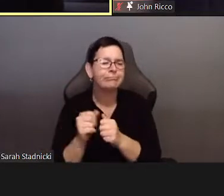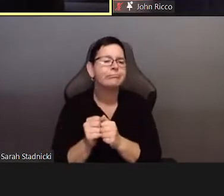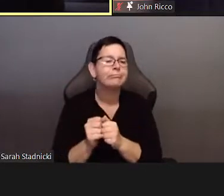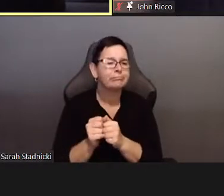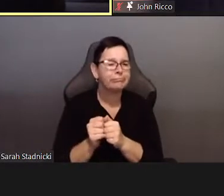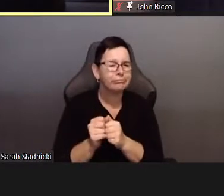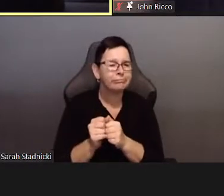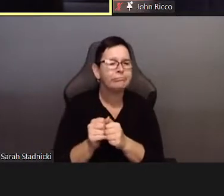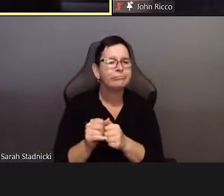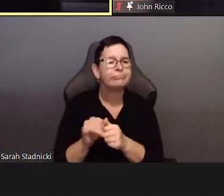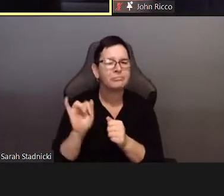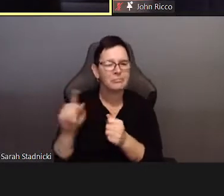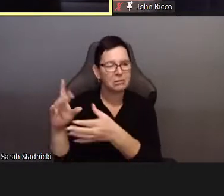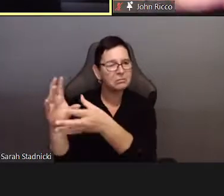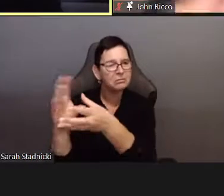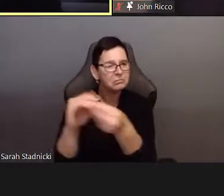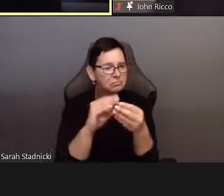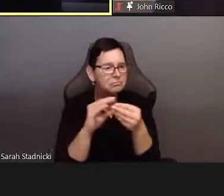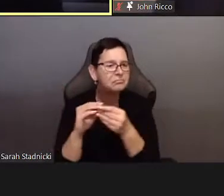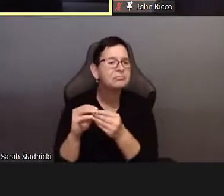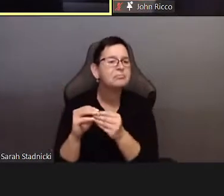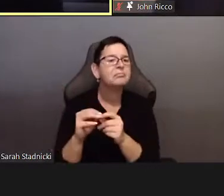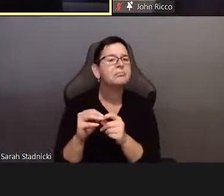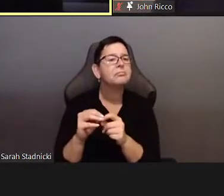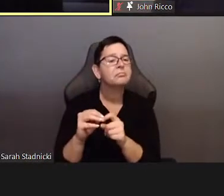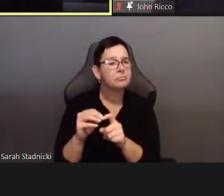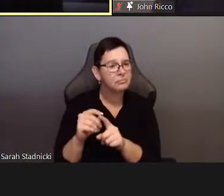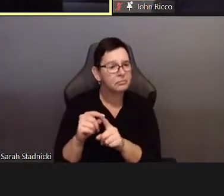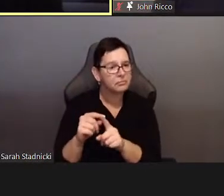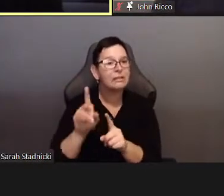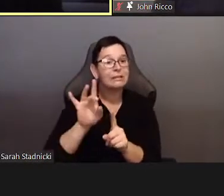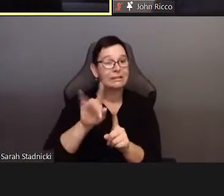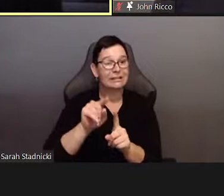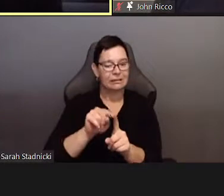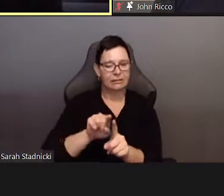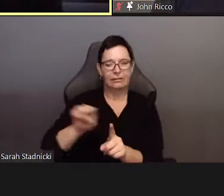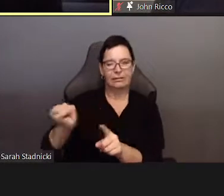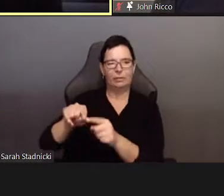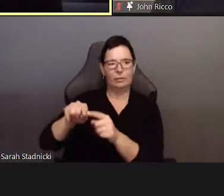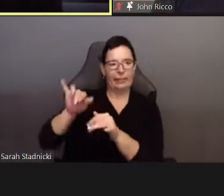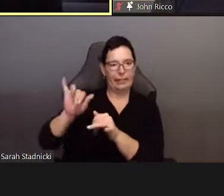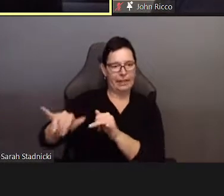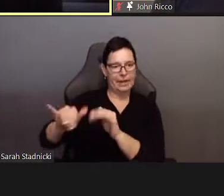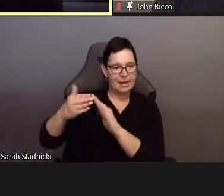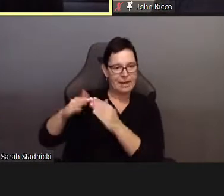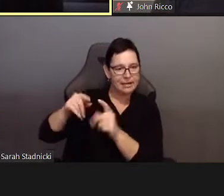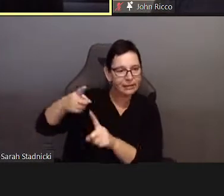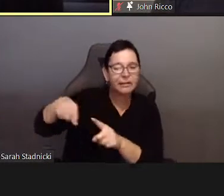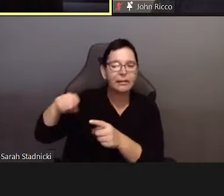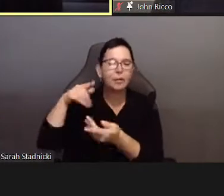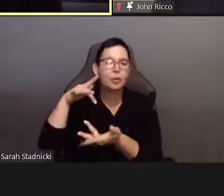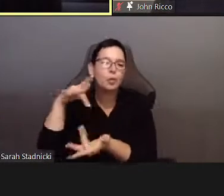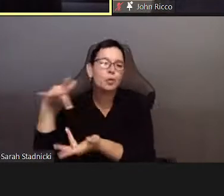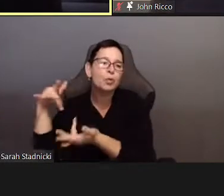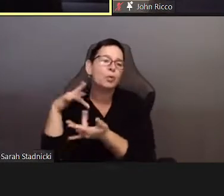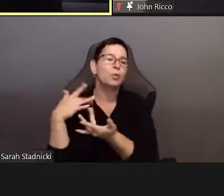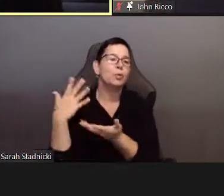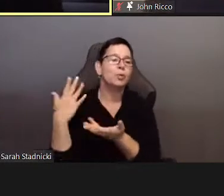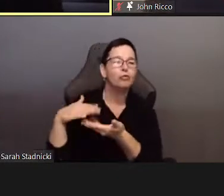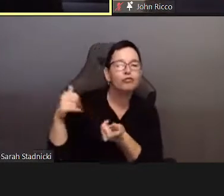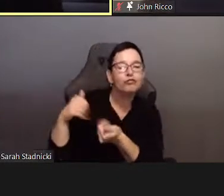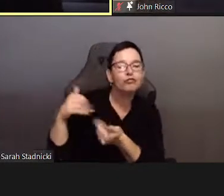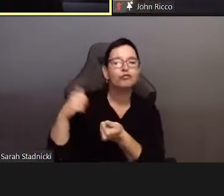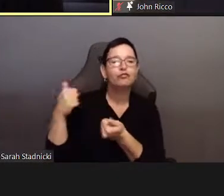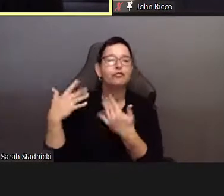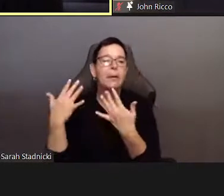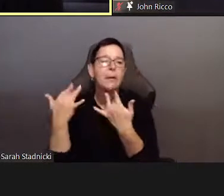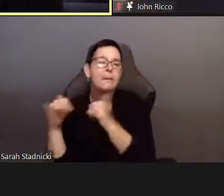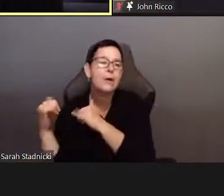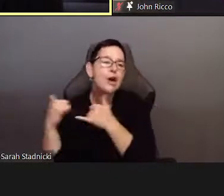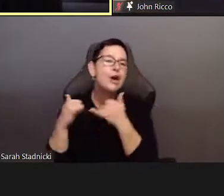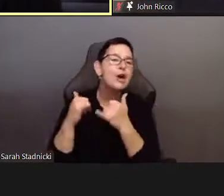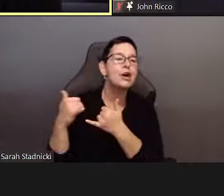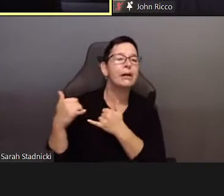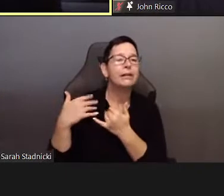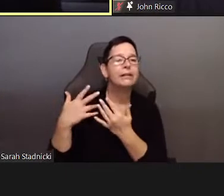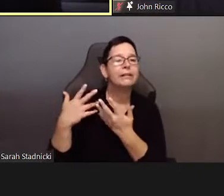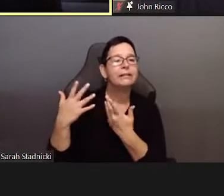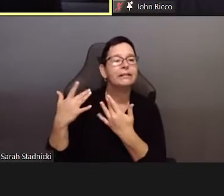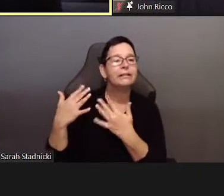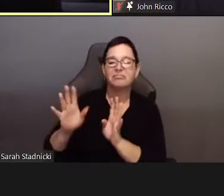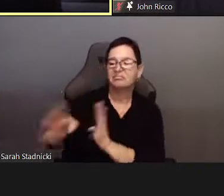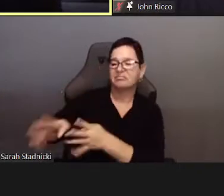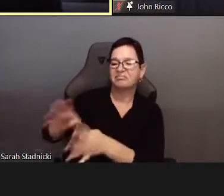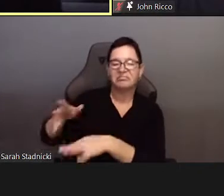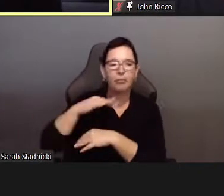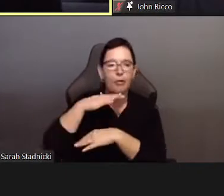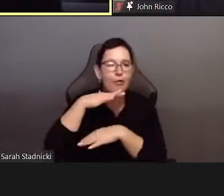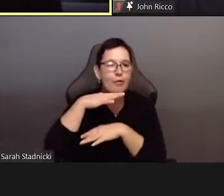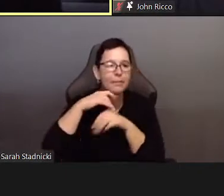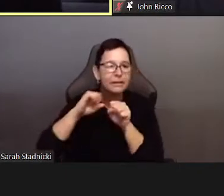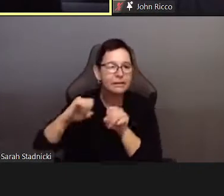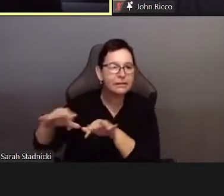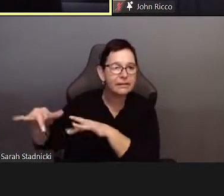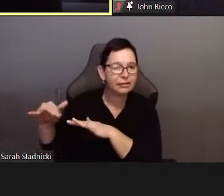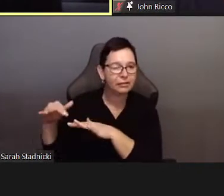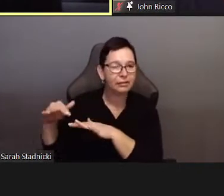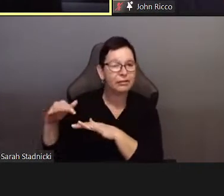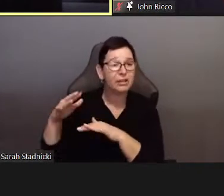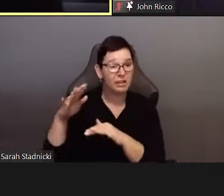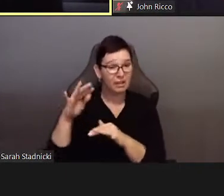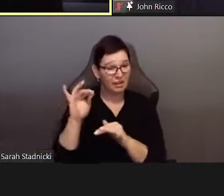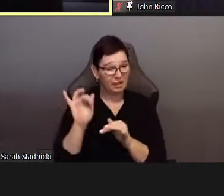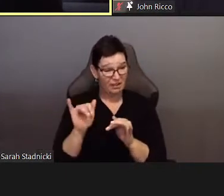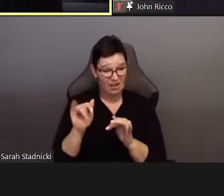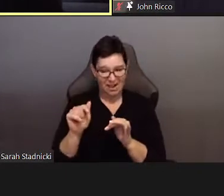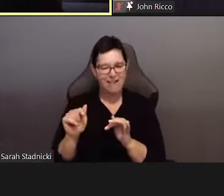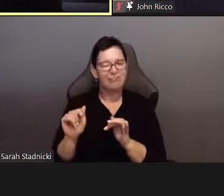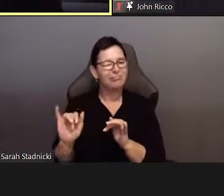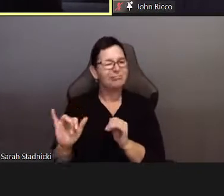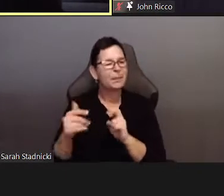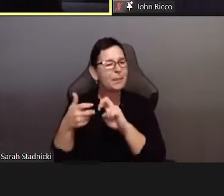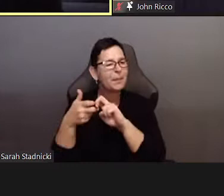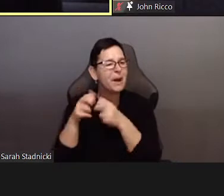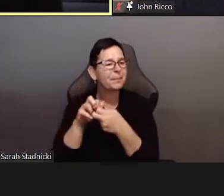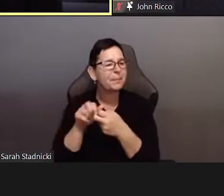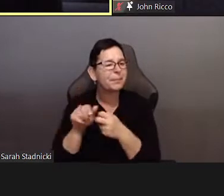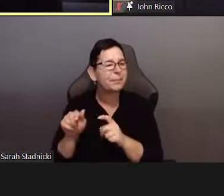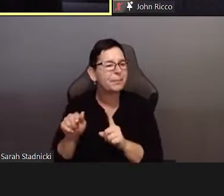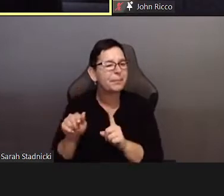where all the middle class expats, Americans working in tech in Berlin,